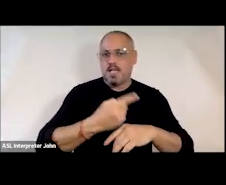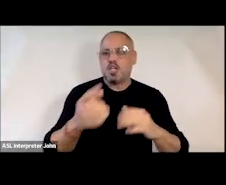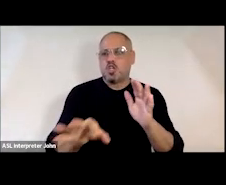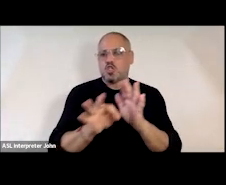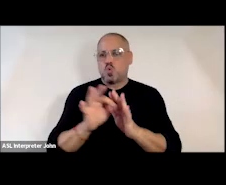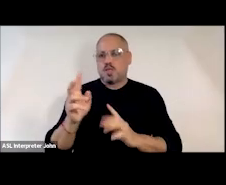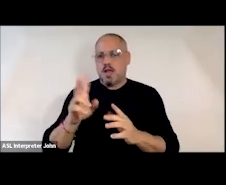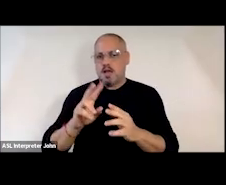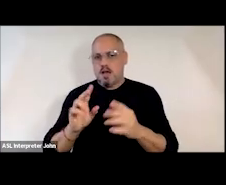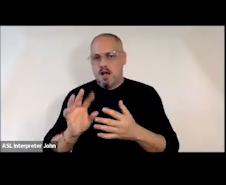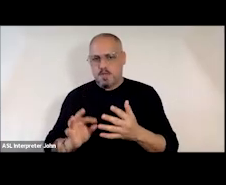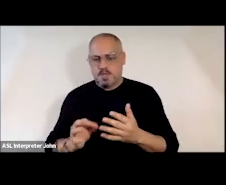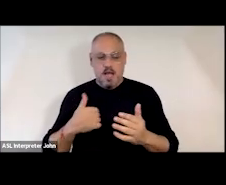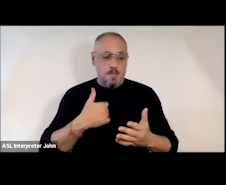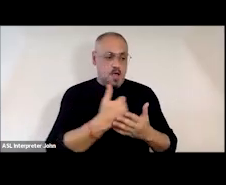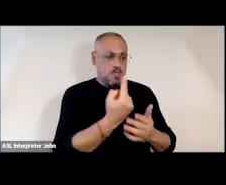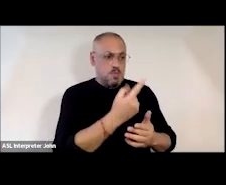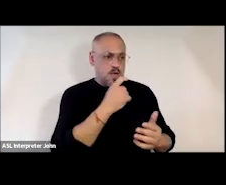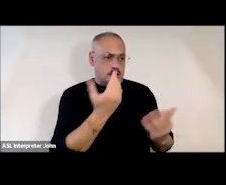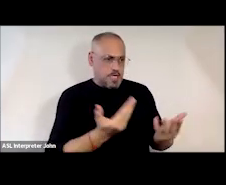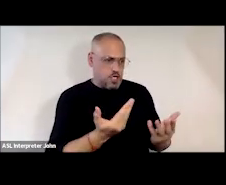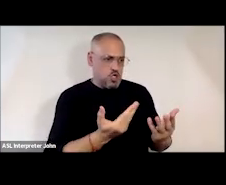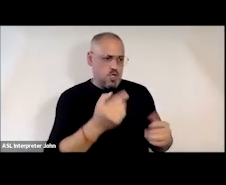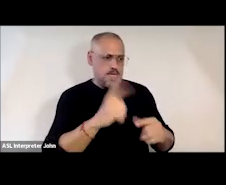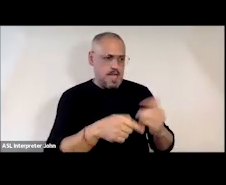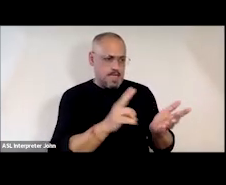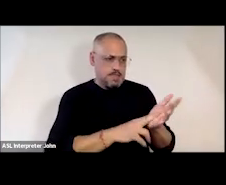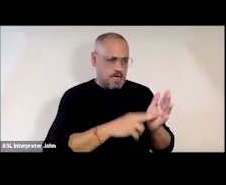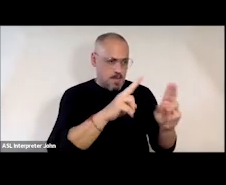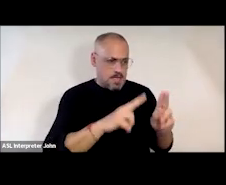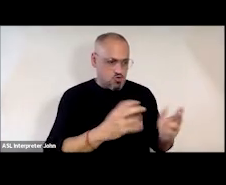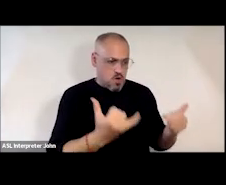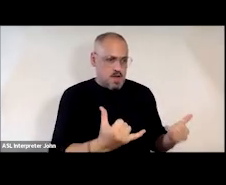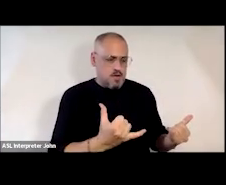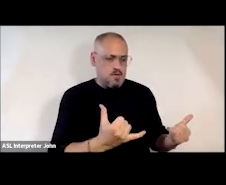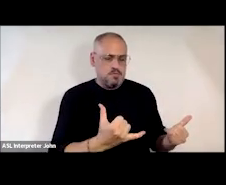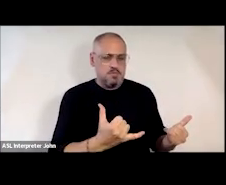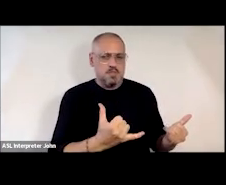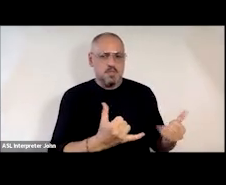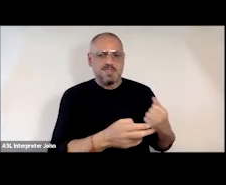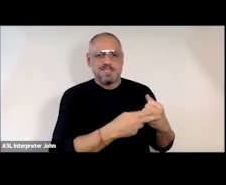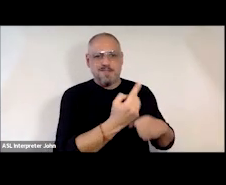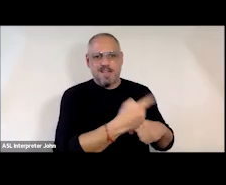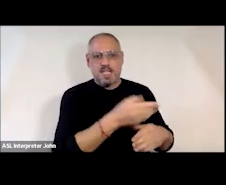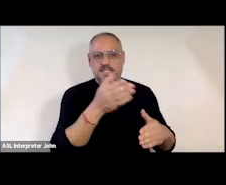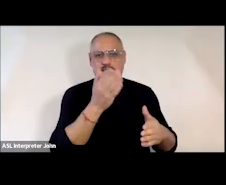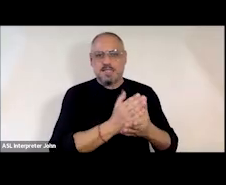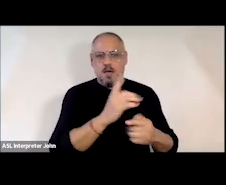I am helping someone who is not with me and therefore cannot sign the application at this time. And then again, stop at the reentry number